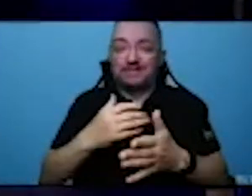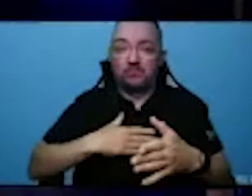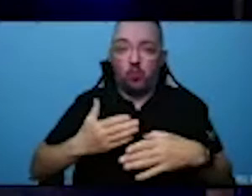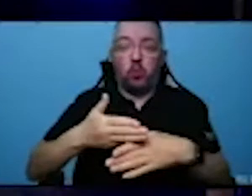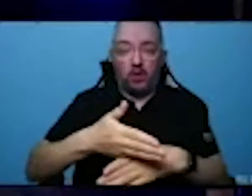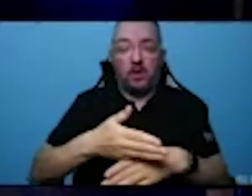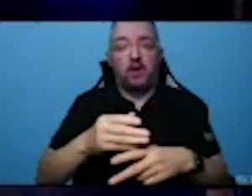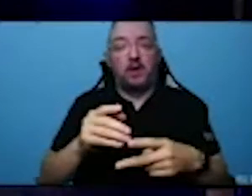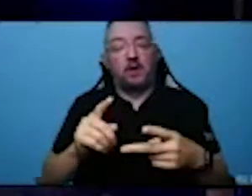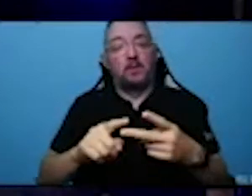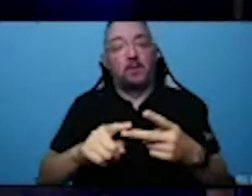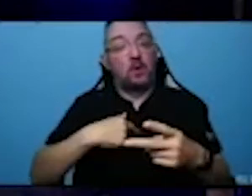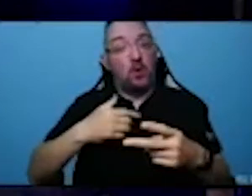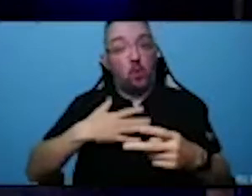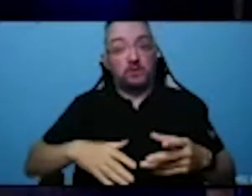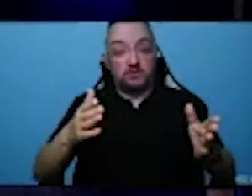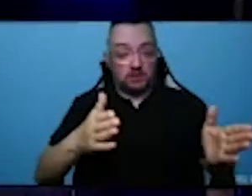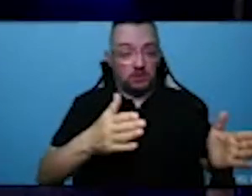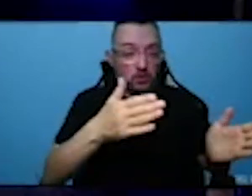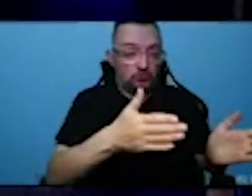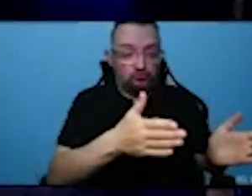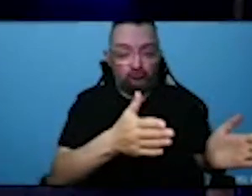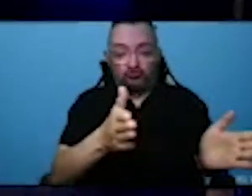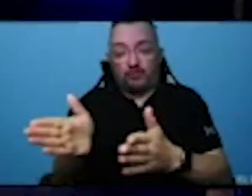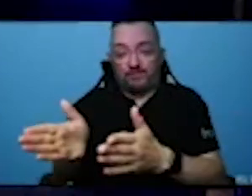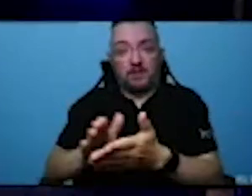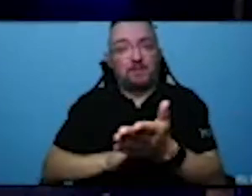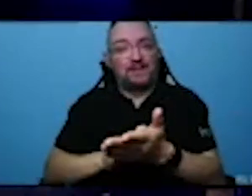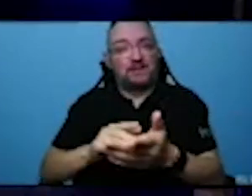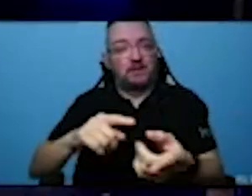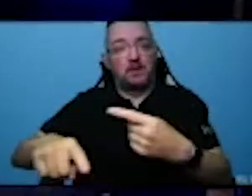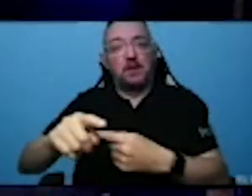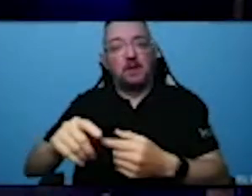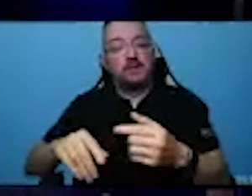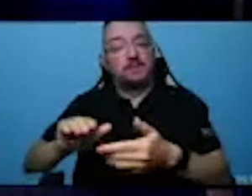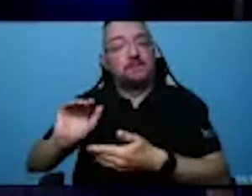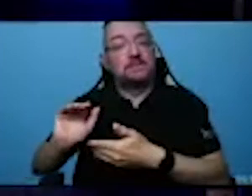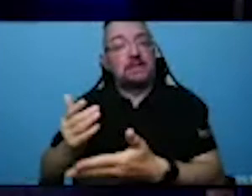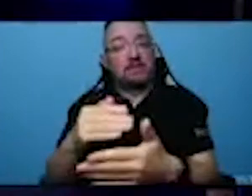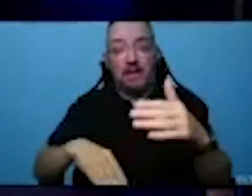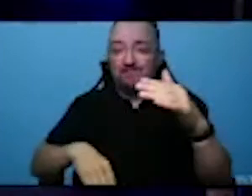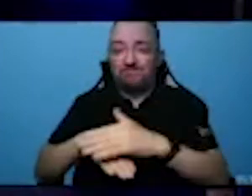paradigm shift into making services very inclusive to the people who are involved, then we have to actually